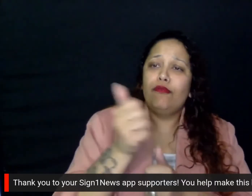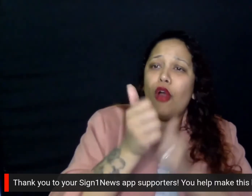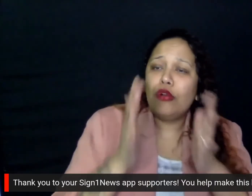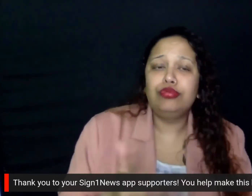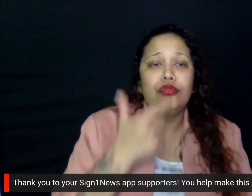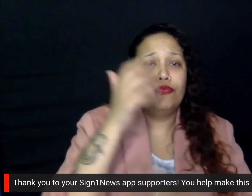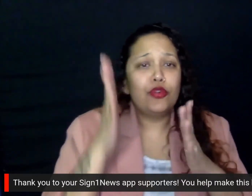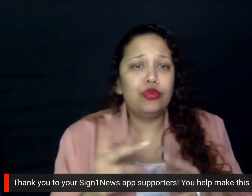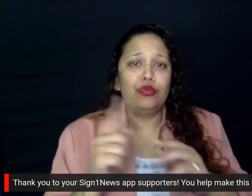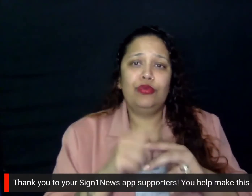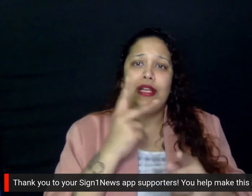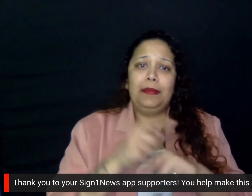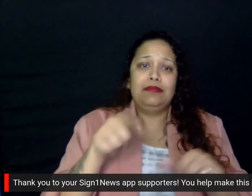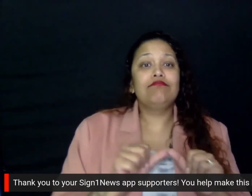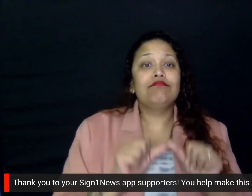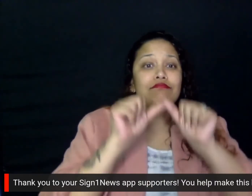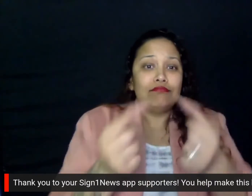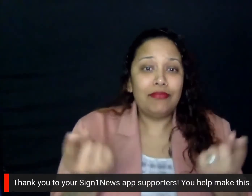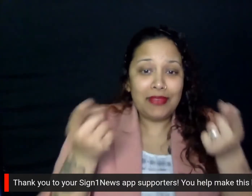You help make this broadcast happen.